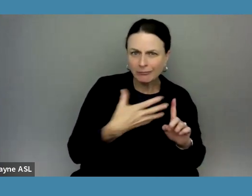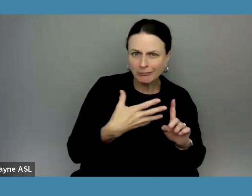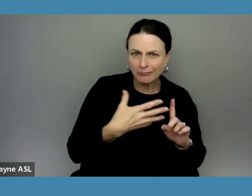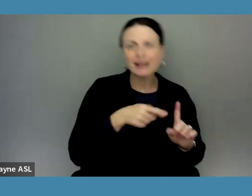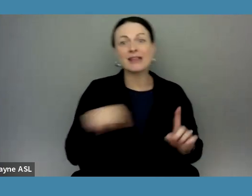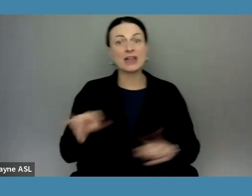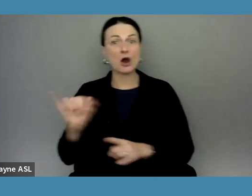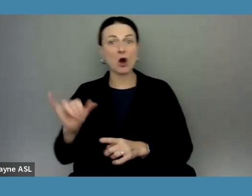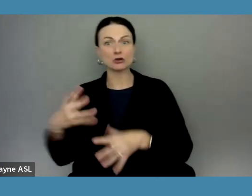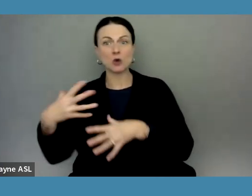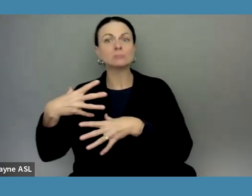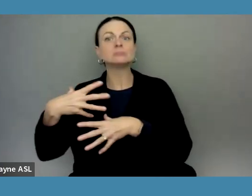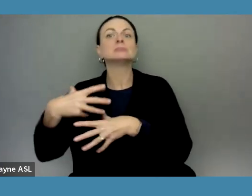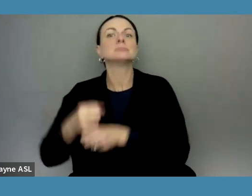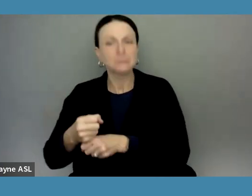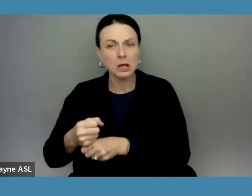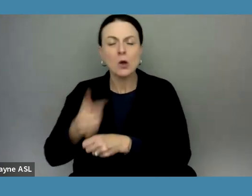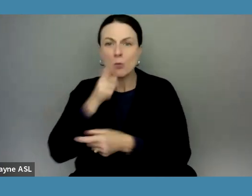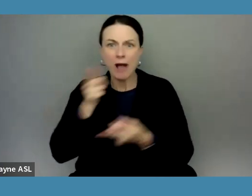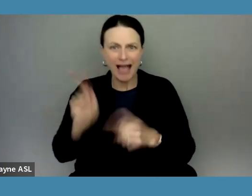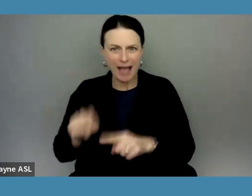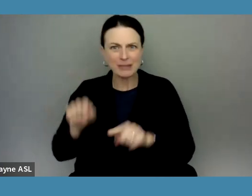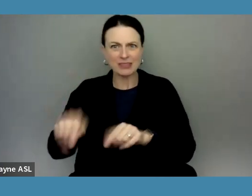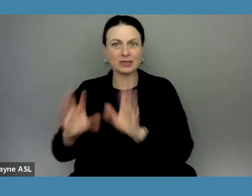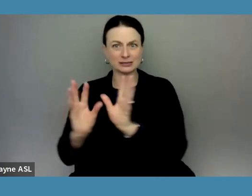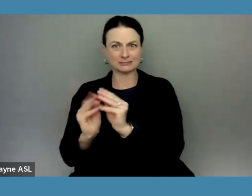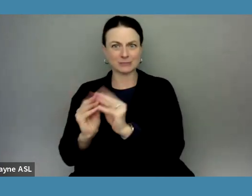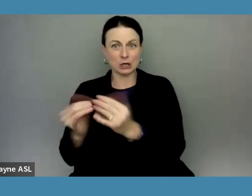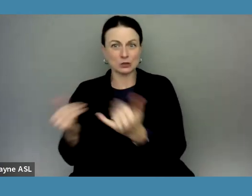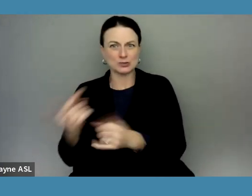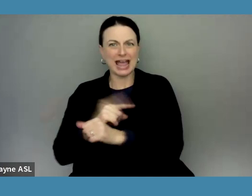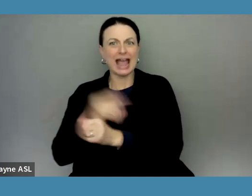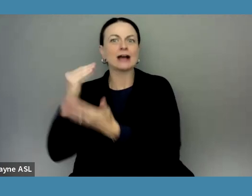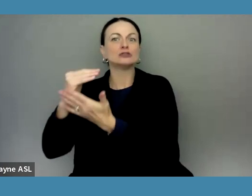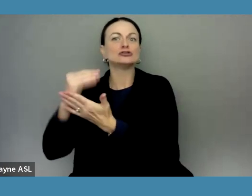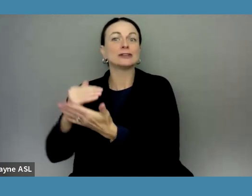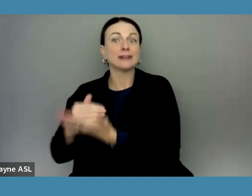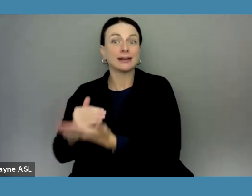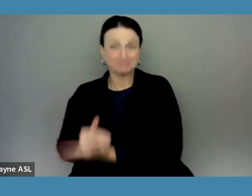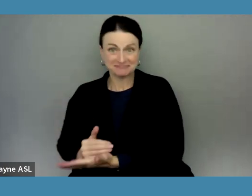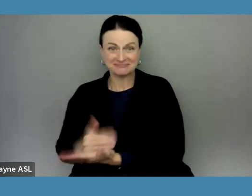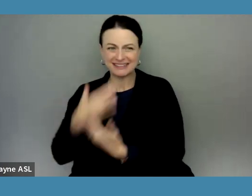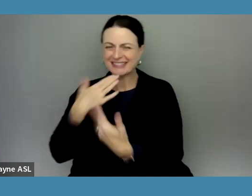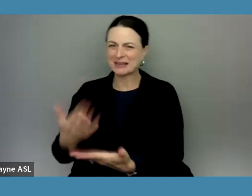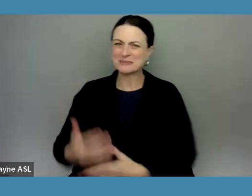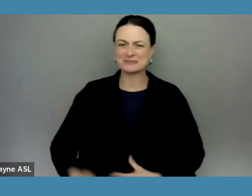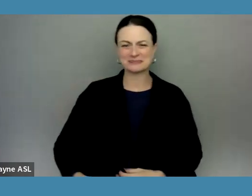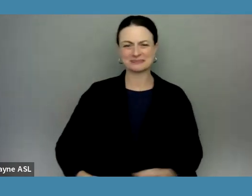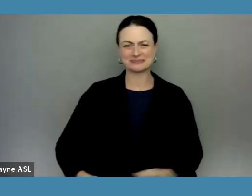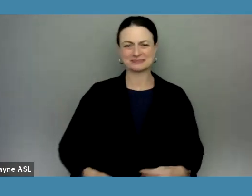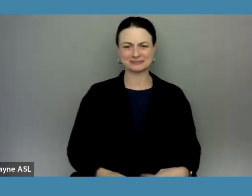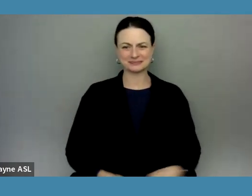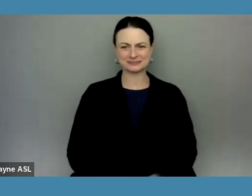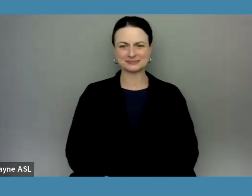what we have going on in the webinar today through our agenda, thanks so much. Thanks Maddie.